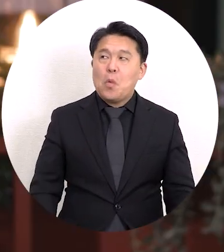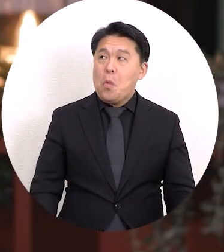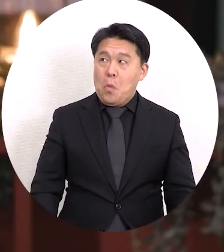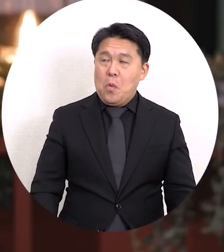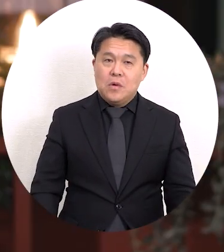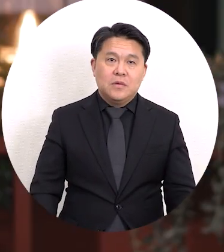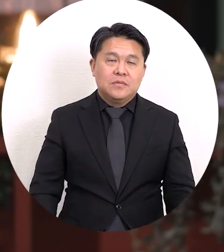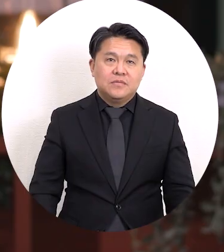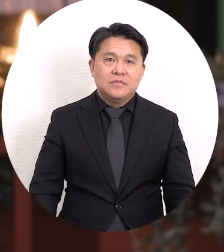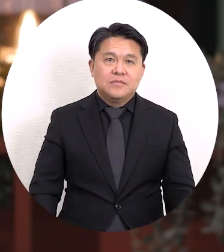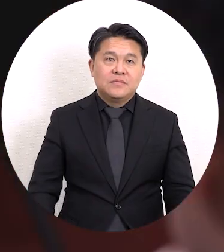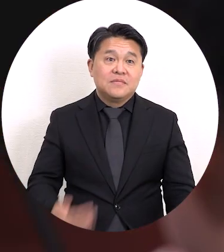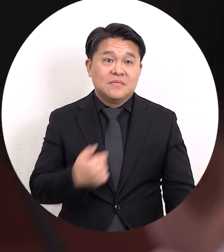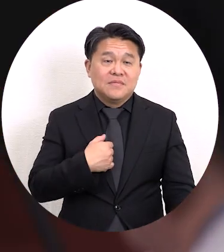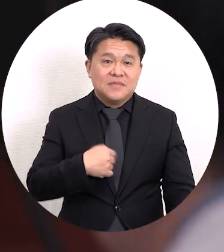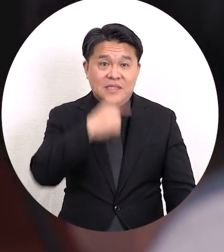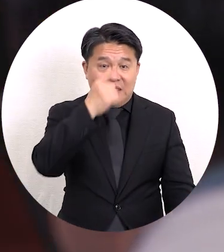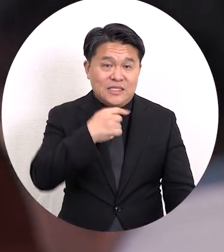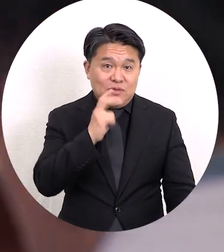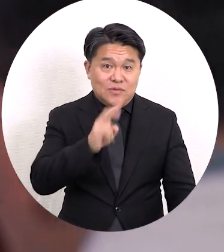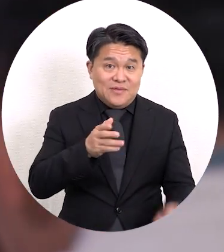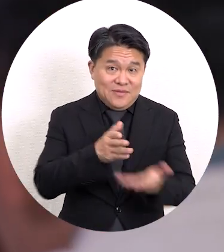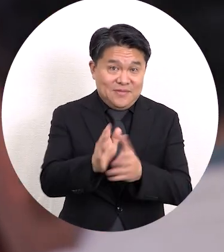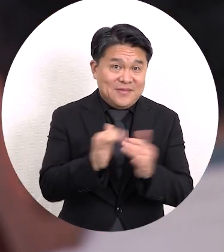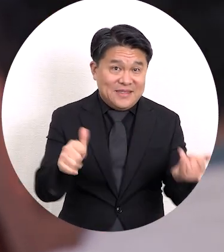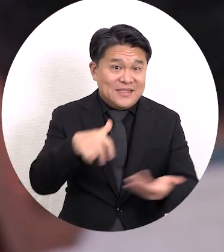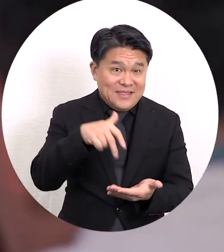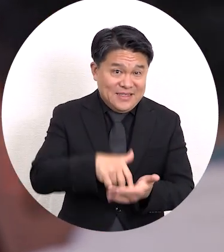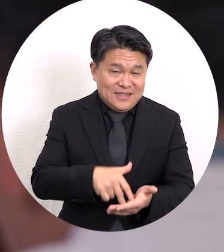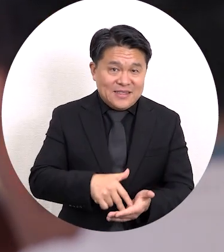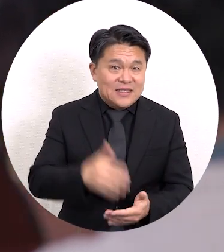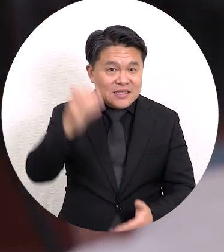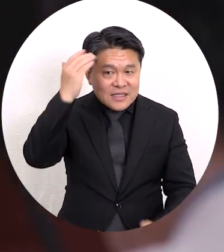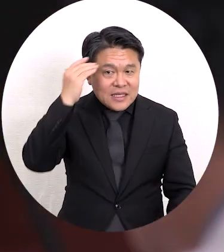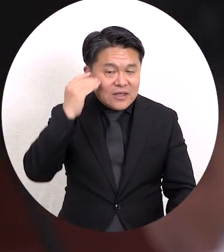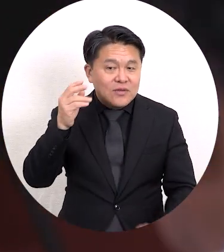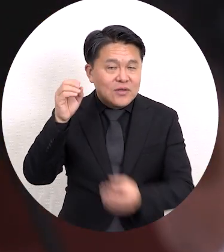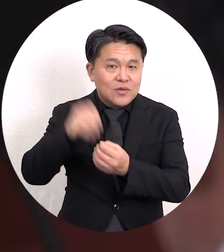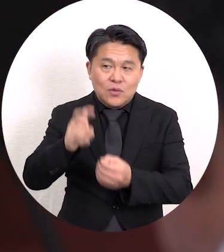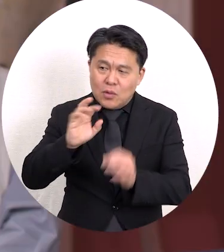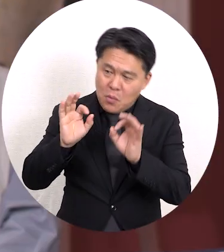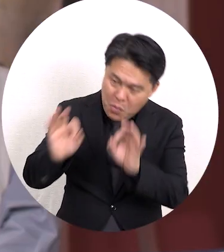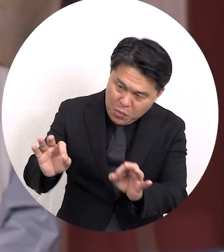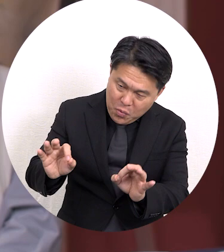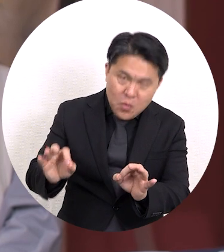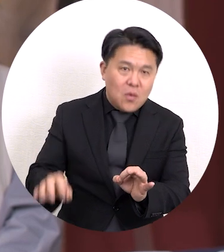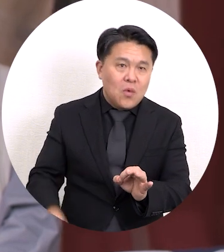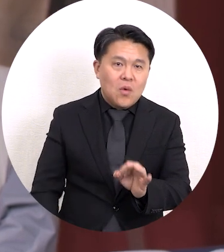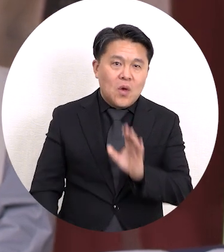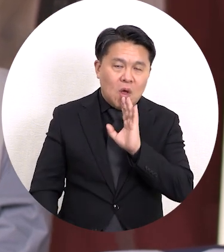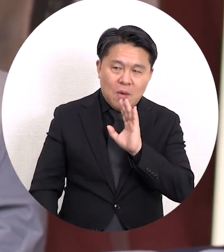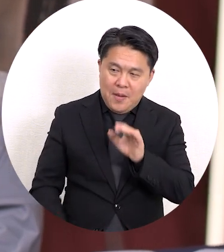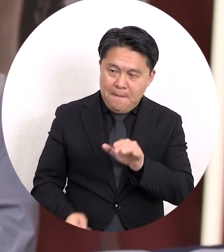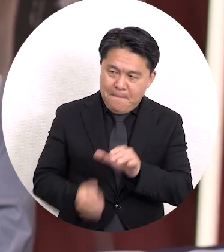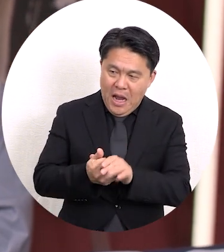As someone who majored in Western music I look at traditional Korean music and see how truly different and unique it is.